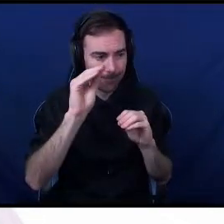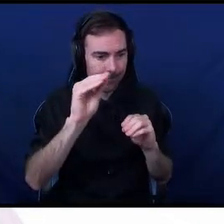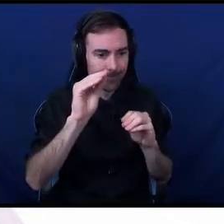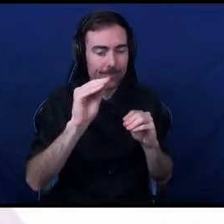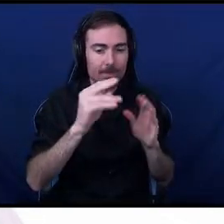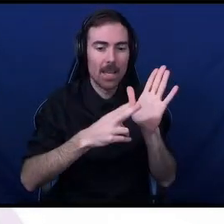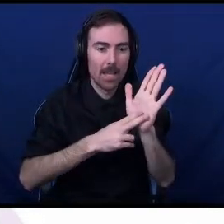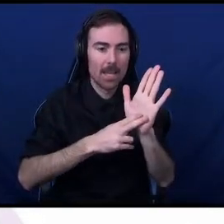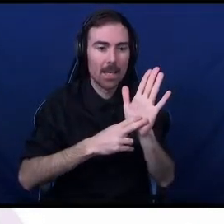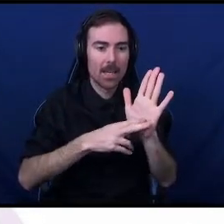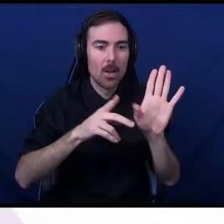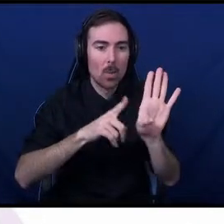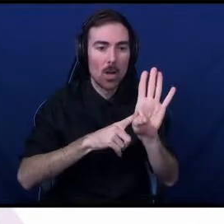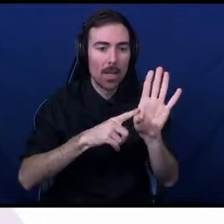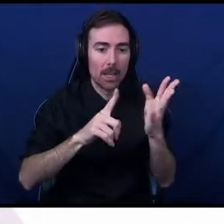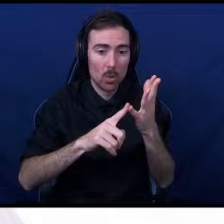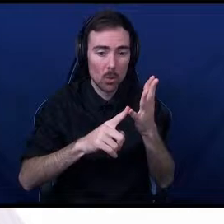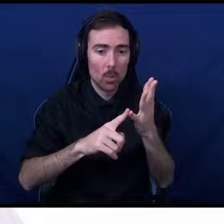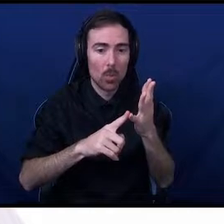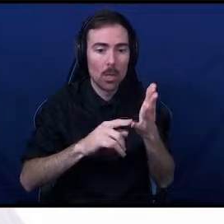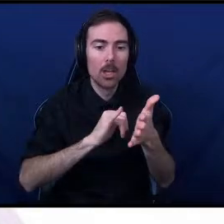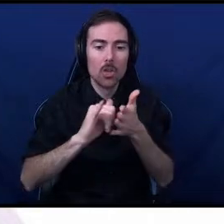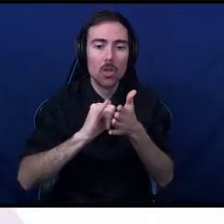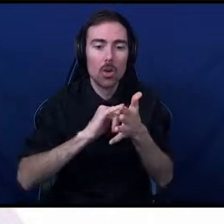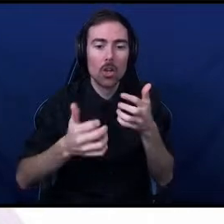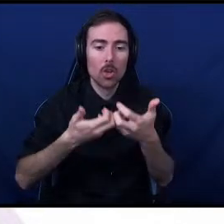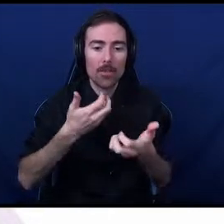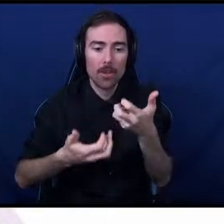York. I'm teaching Design and Innovation at you New York